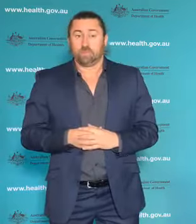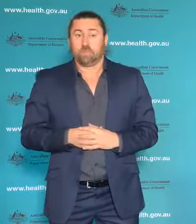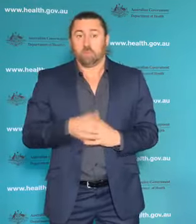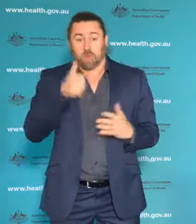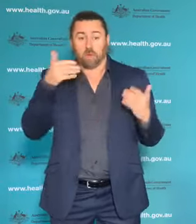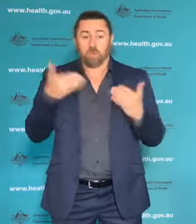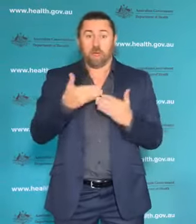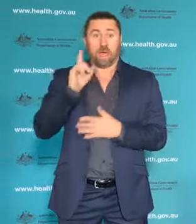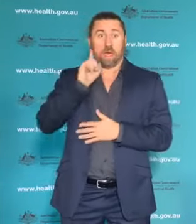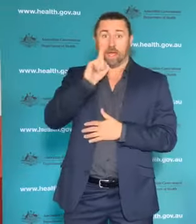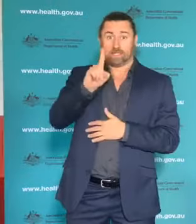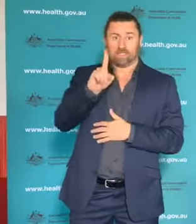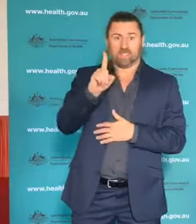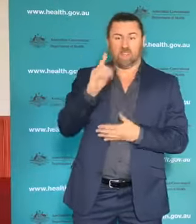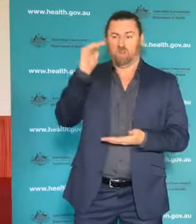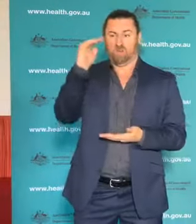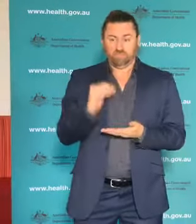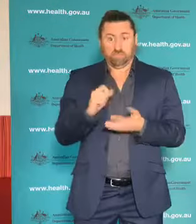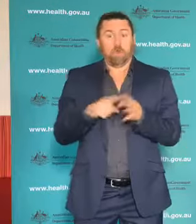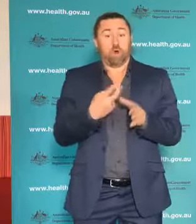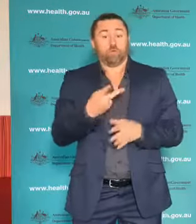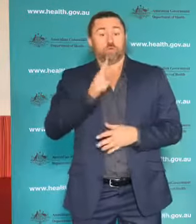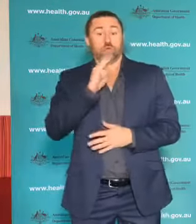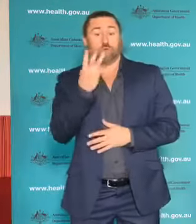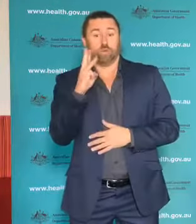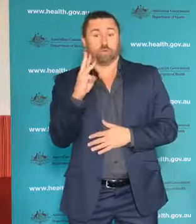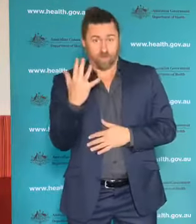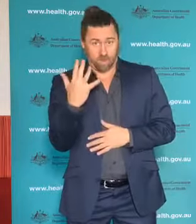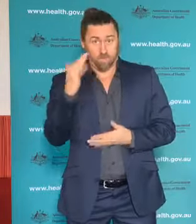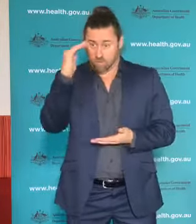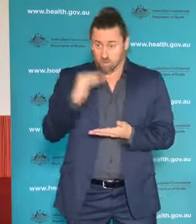than we saw reported yesterday, it is too early to know if this is part